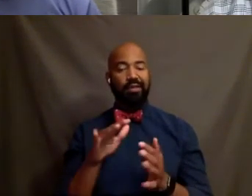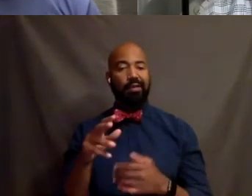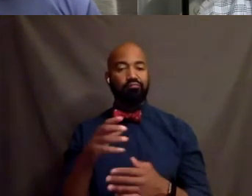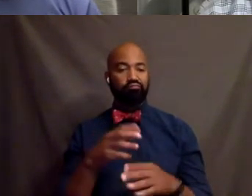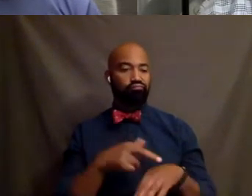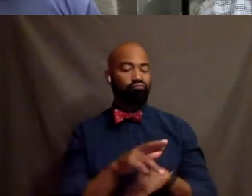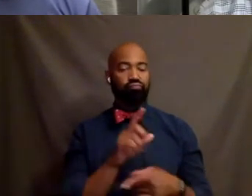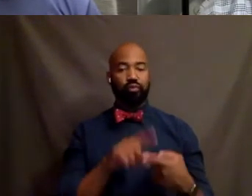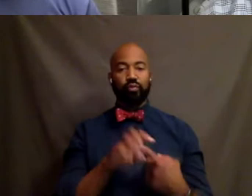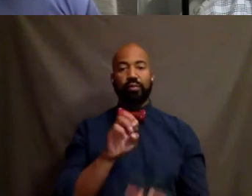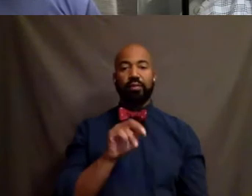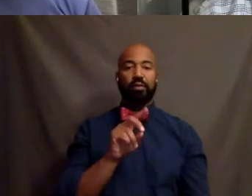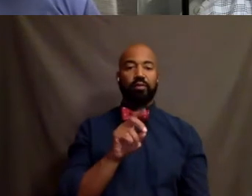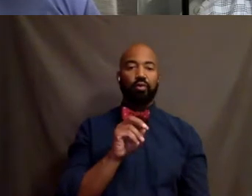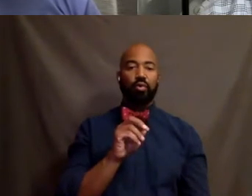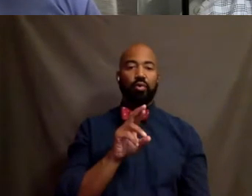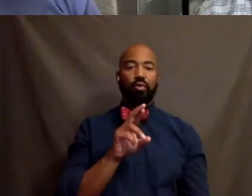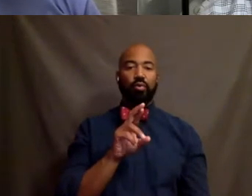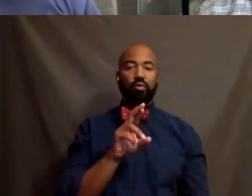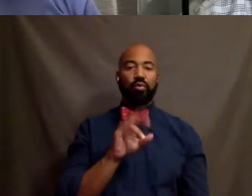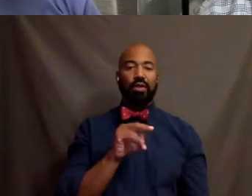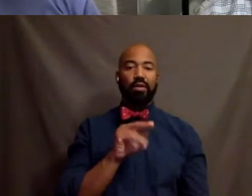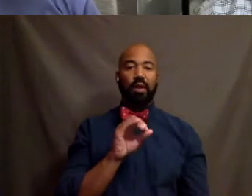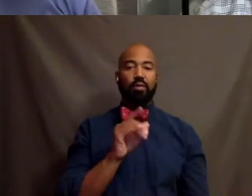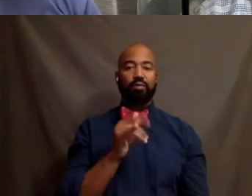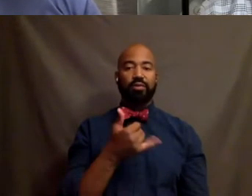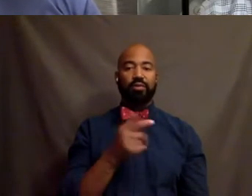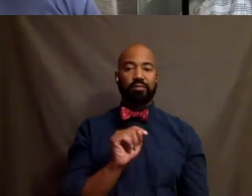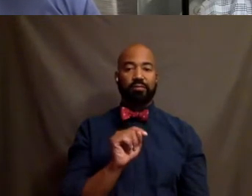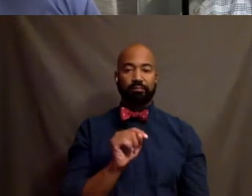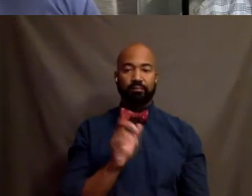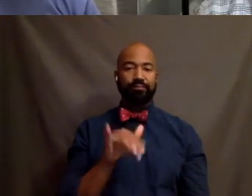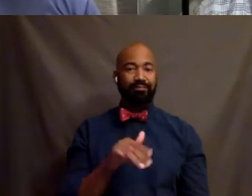in our endocrinology clinic because they're really the specialists on hormones,